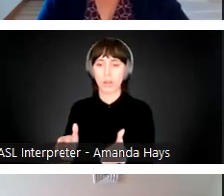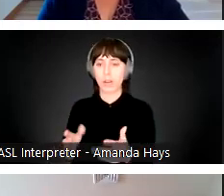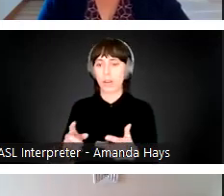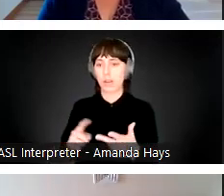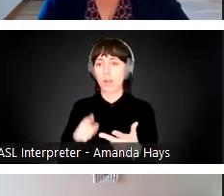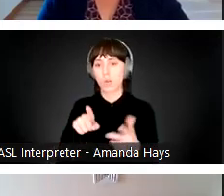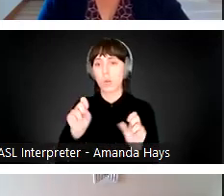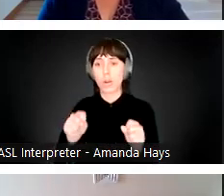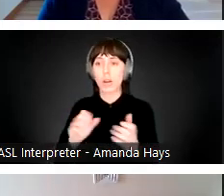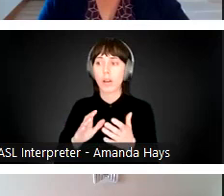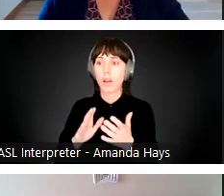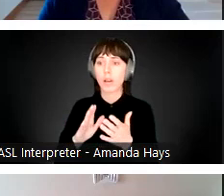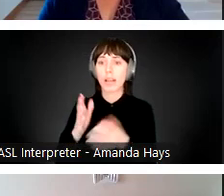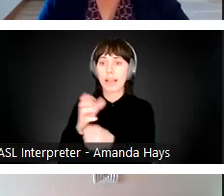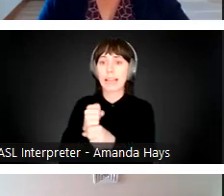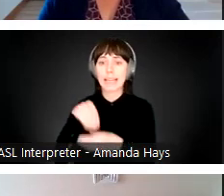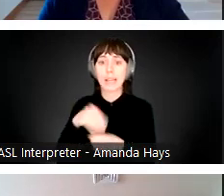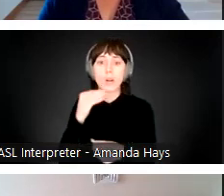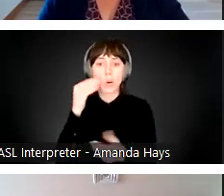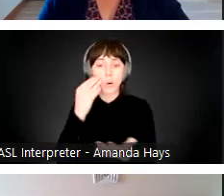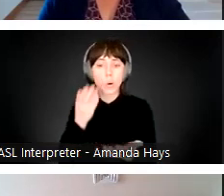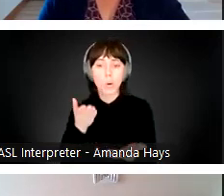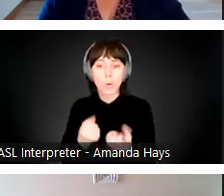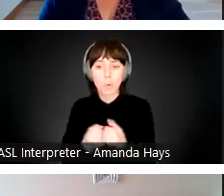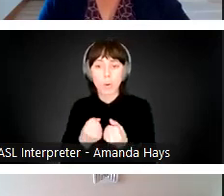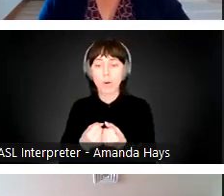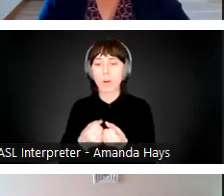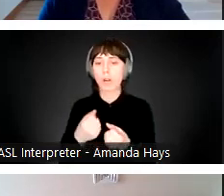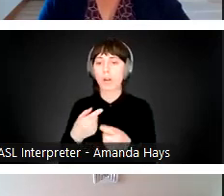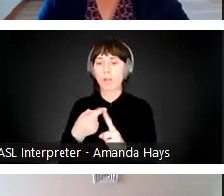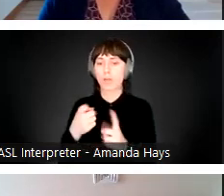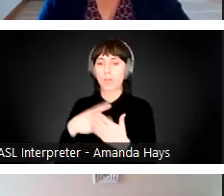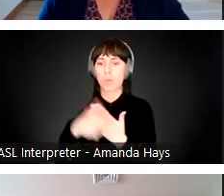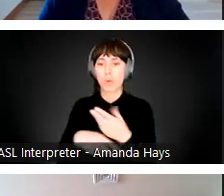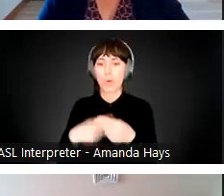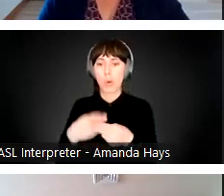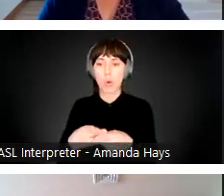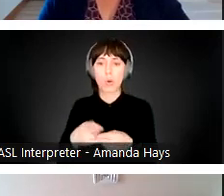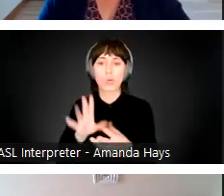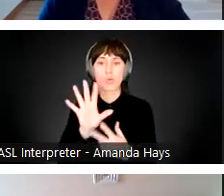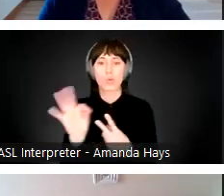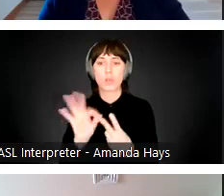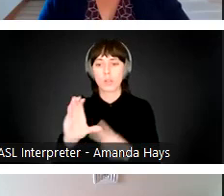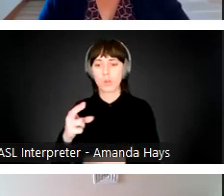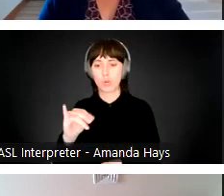in-home supports under what's called the Choices Program, and if you get eligible